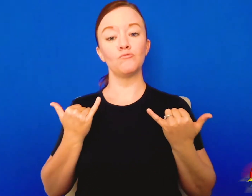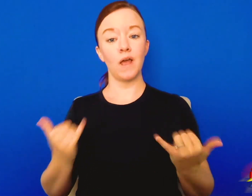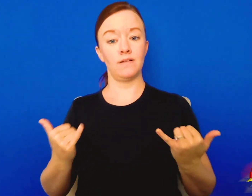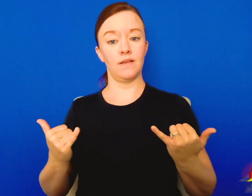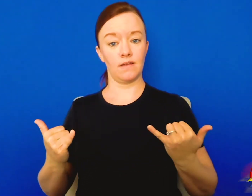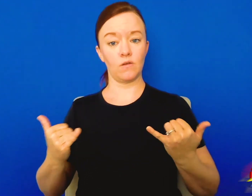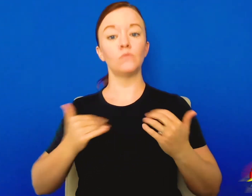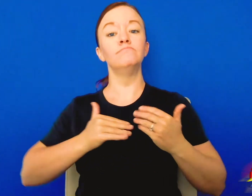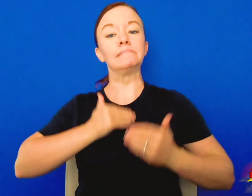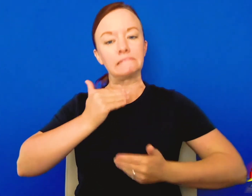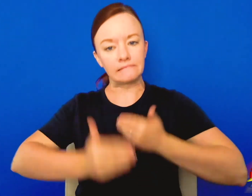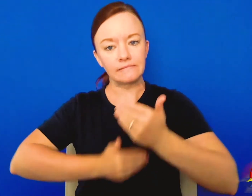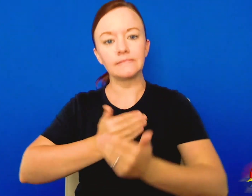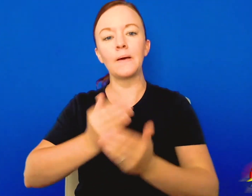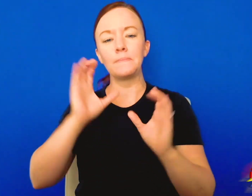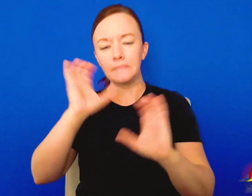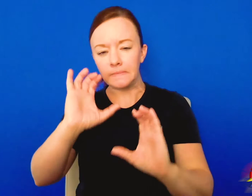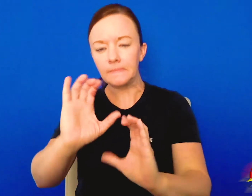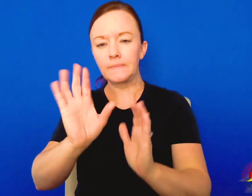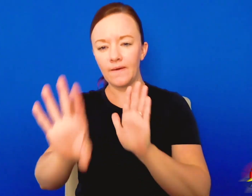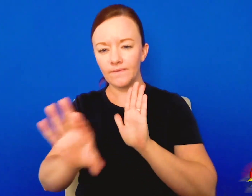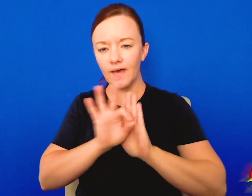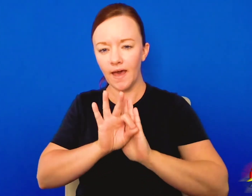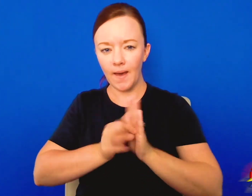PURCHASING FACE COVERINGS/SHIELDS.